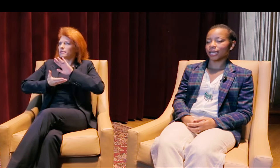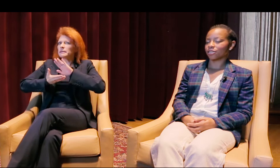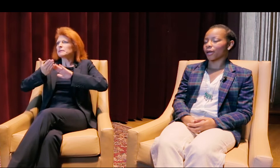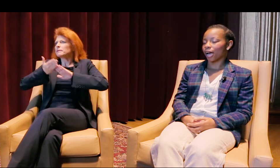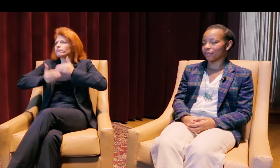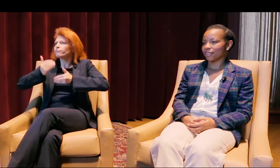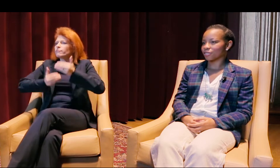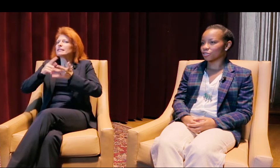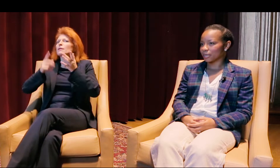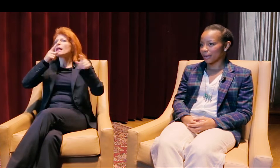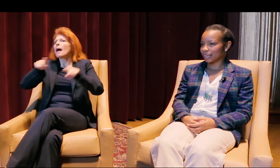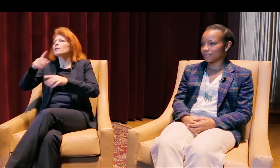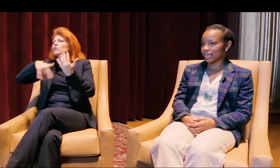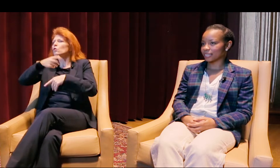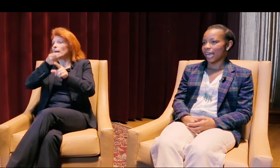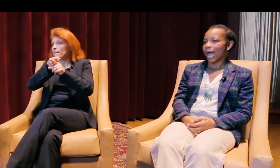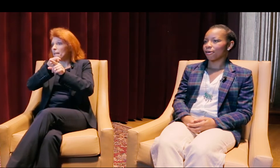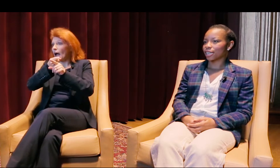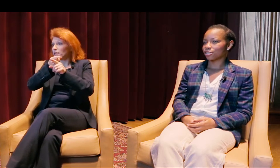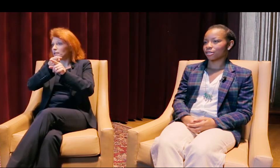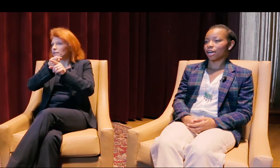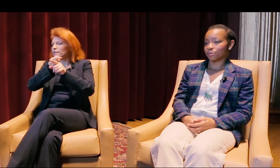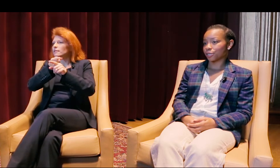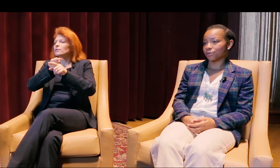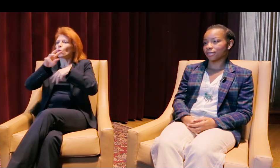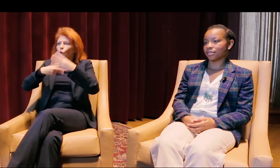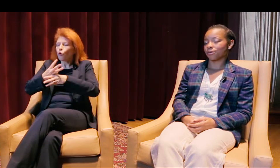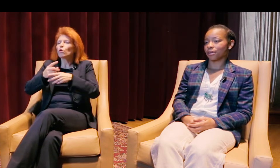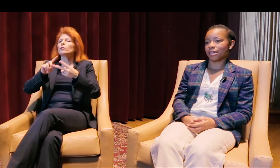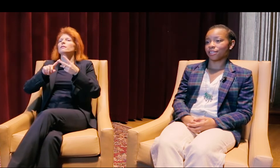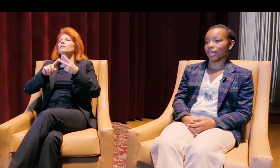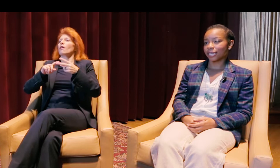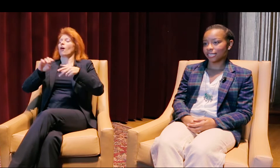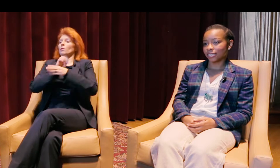what is going on within the social impact space. How are entrepreneurs within the United States